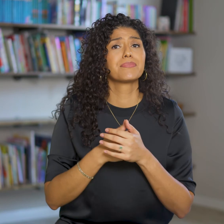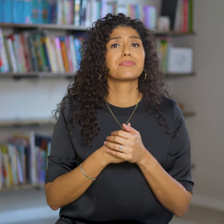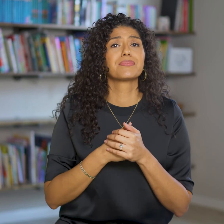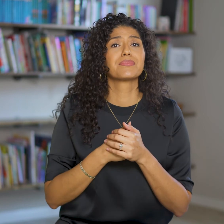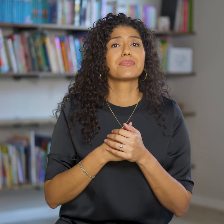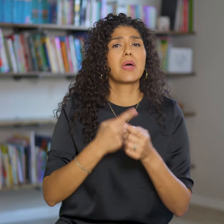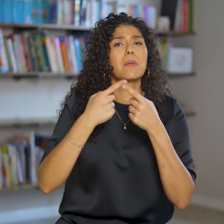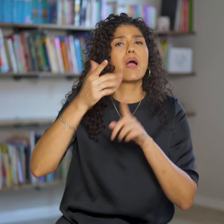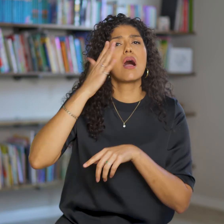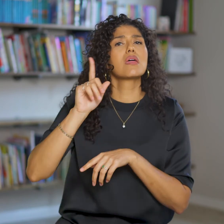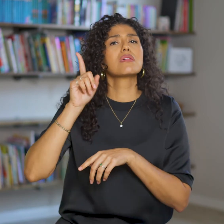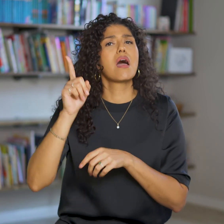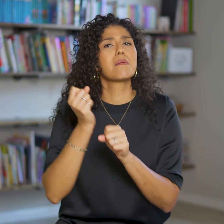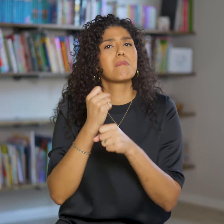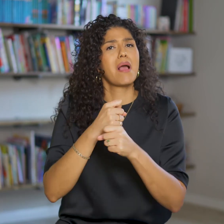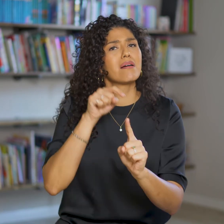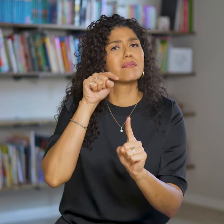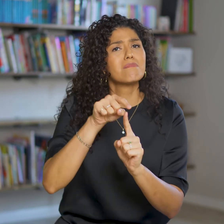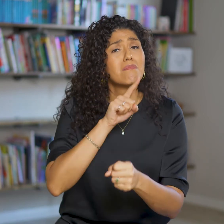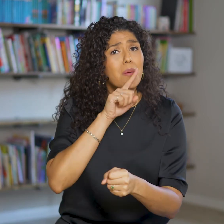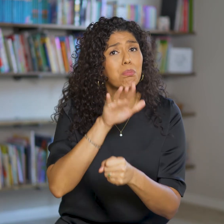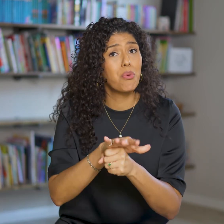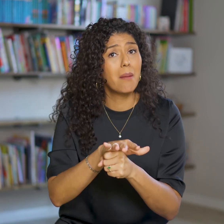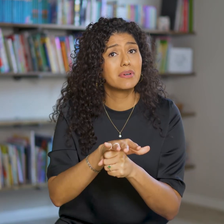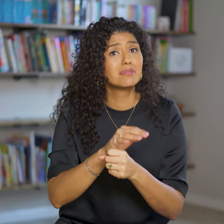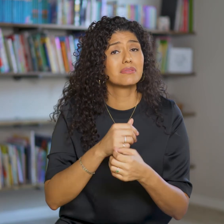But God made David a promise,